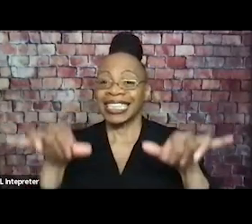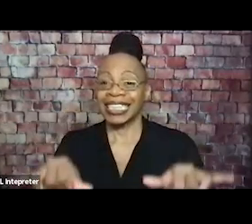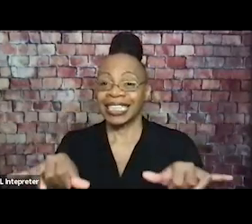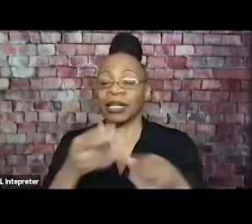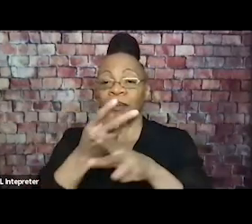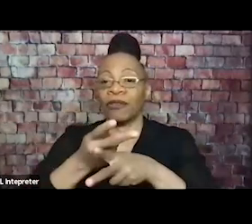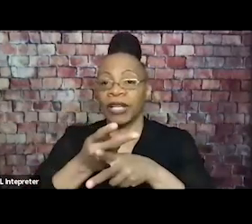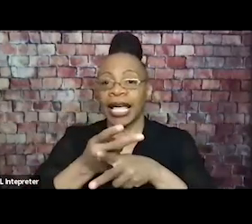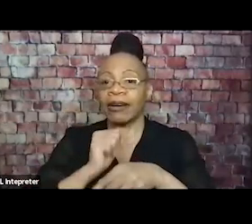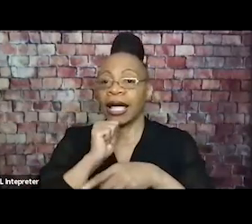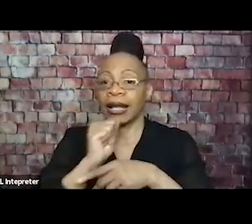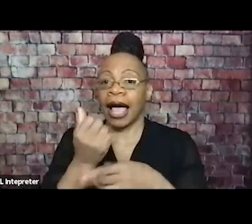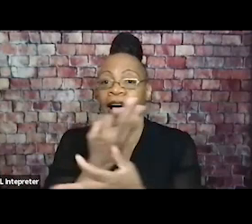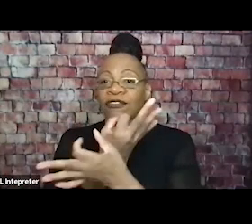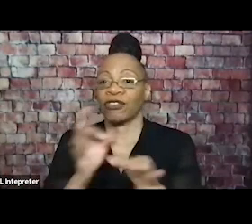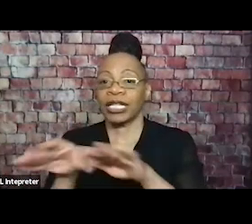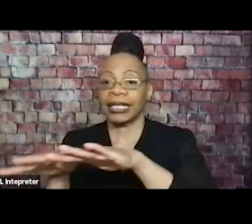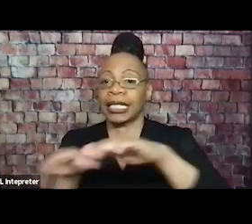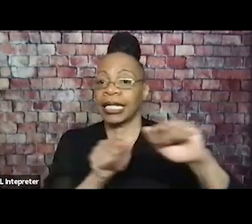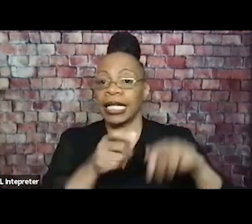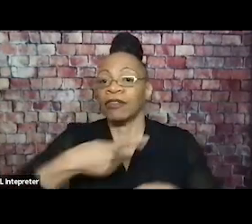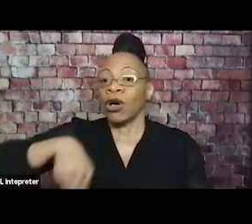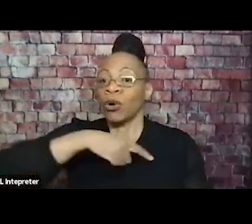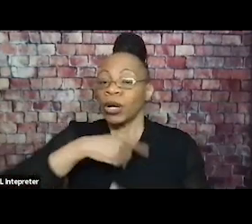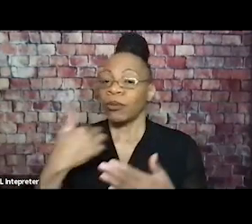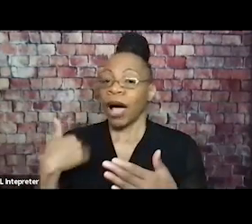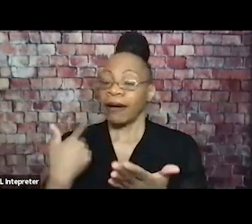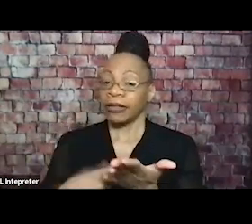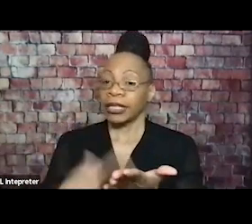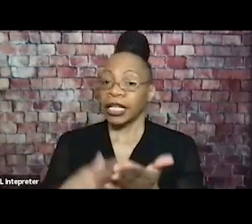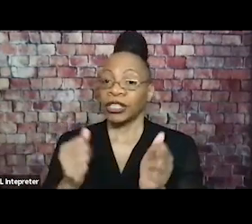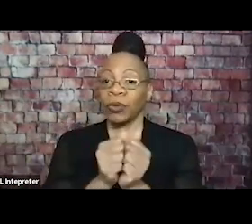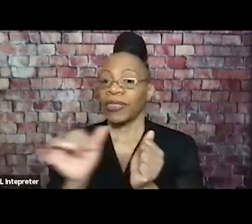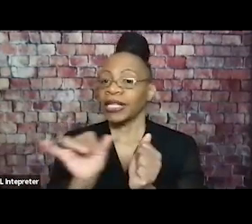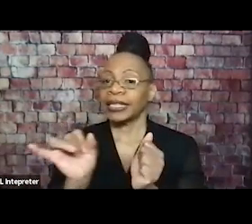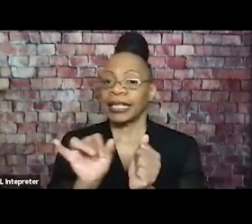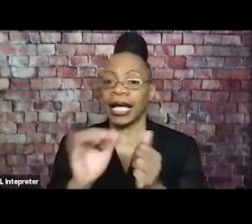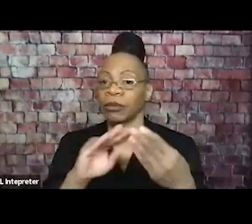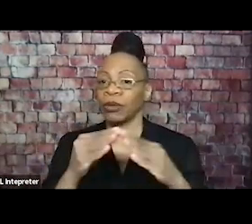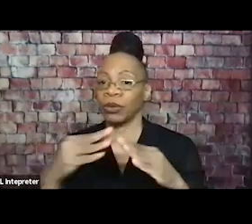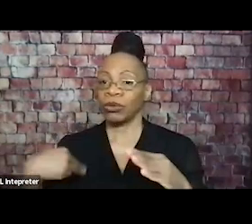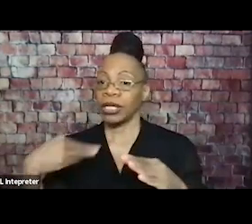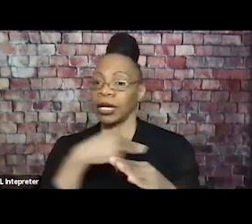then we would talk to the same community members. We would talk to the folks that they see,